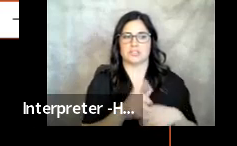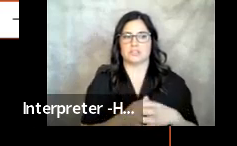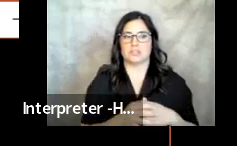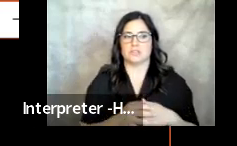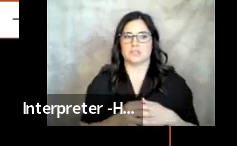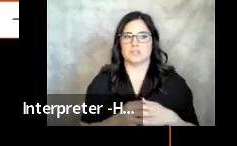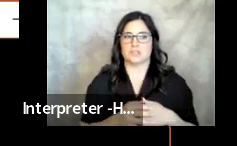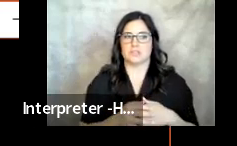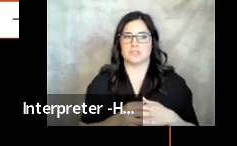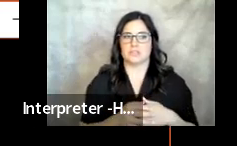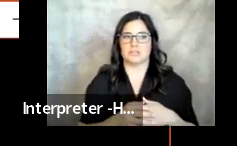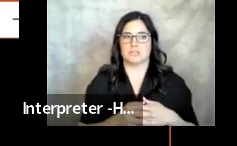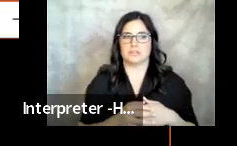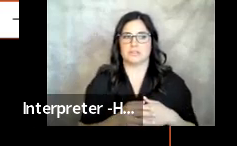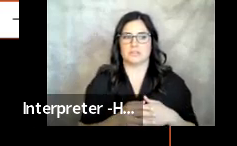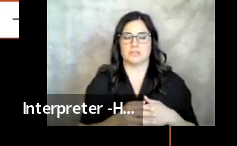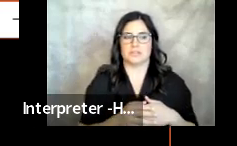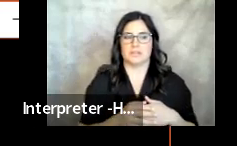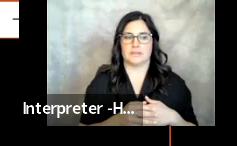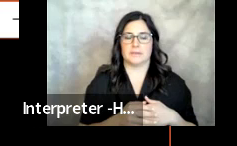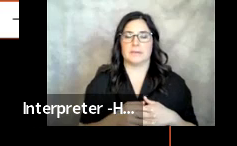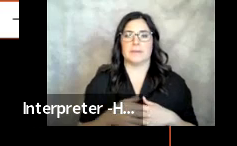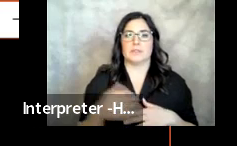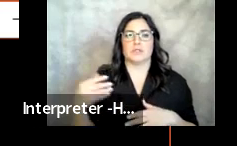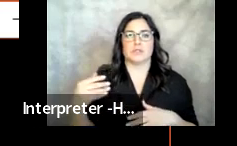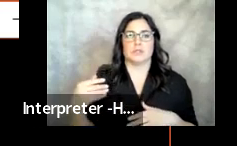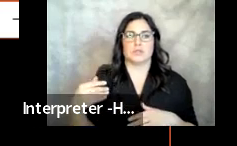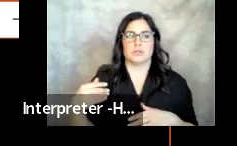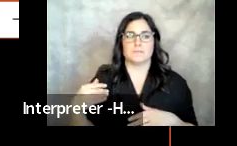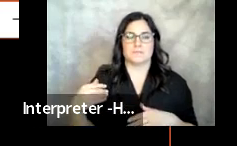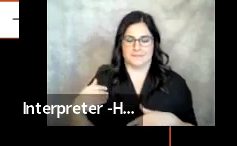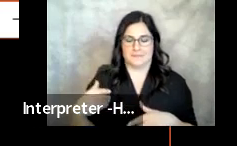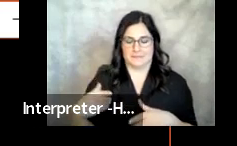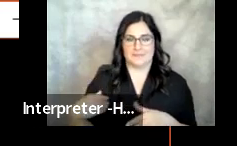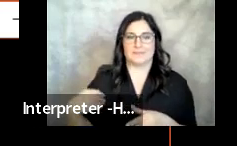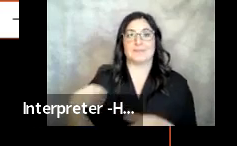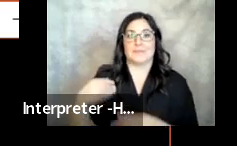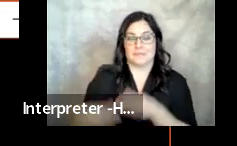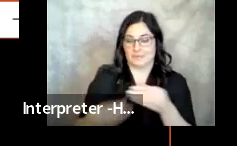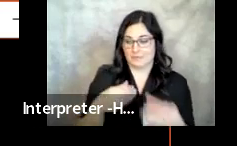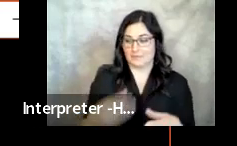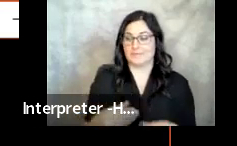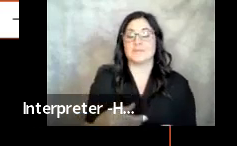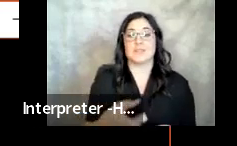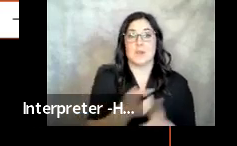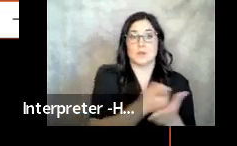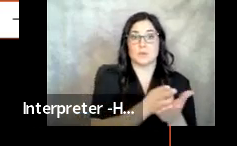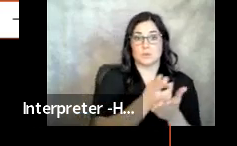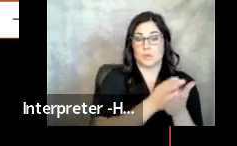that that a truthful. Telling. Of history.